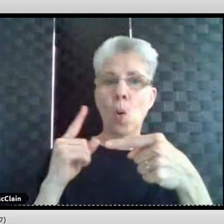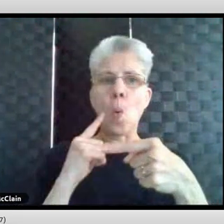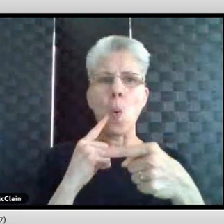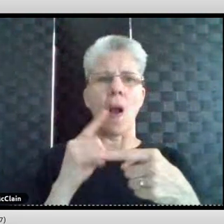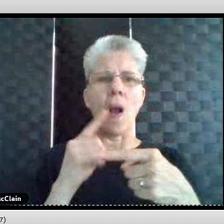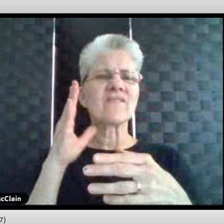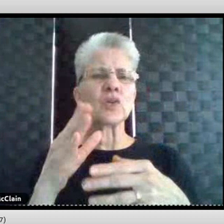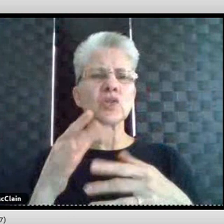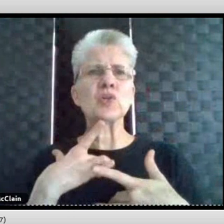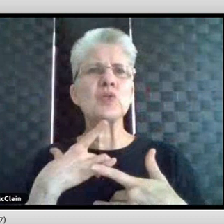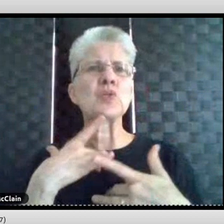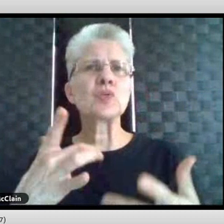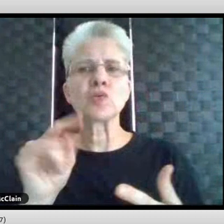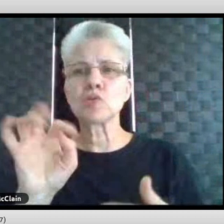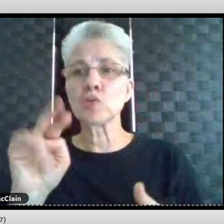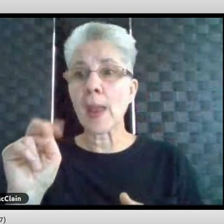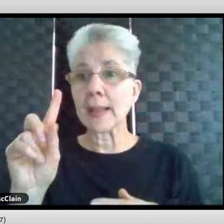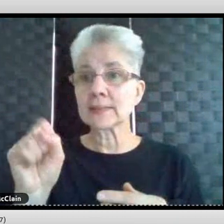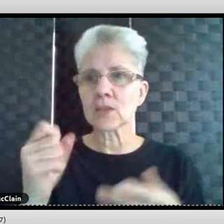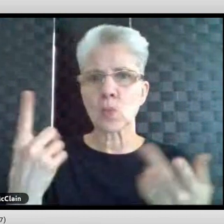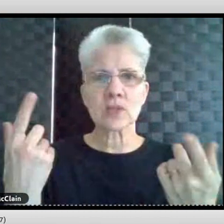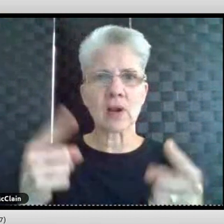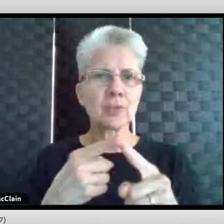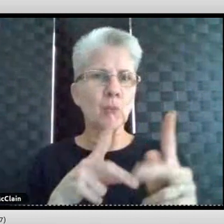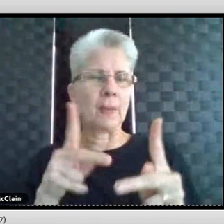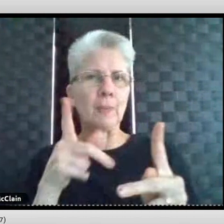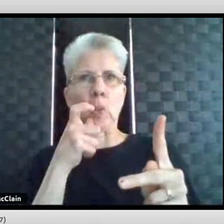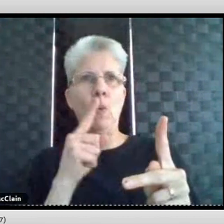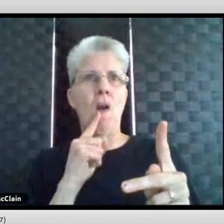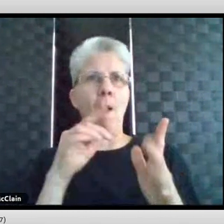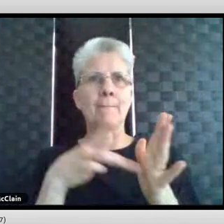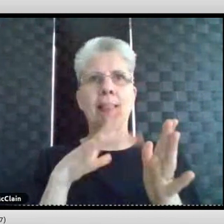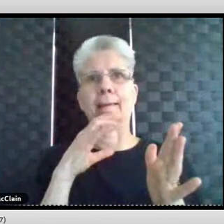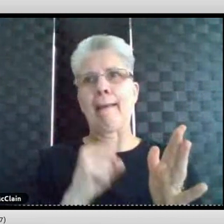What's gonna happen to people who are middle aged now